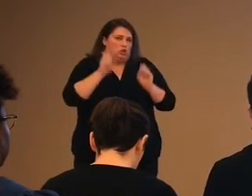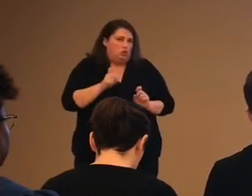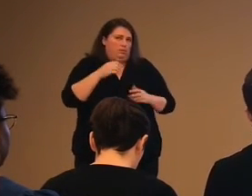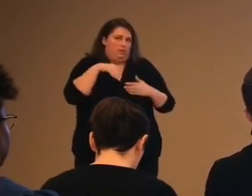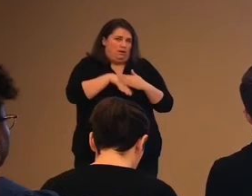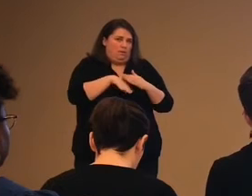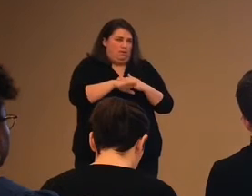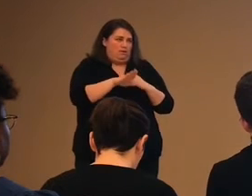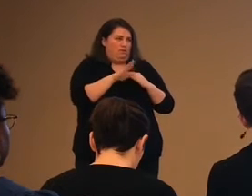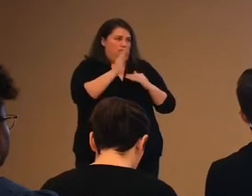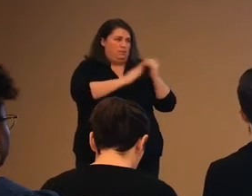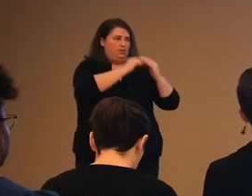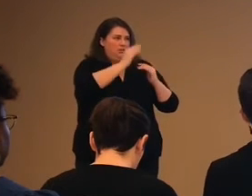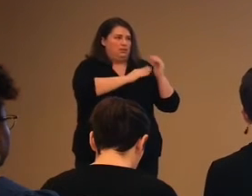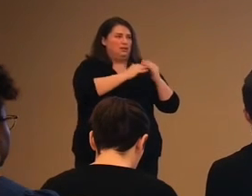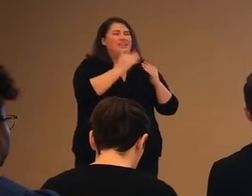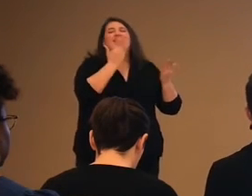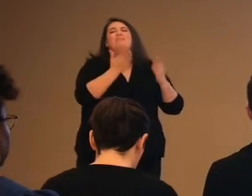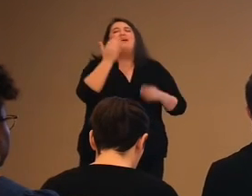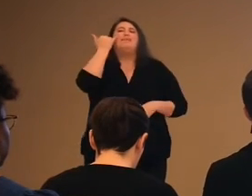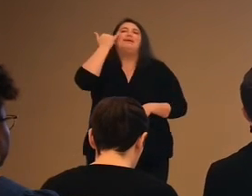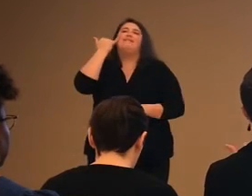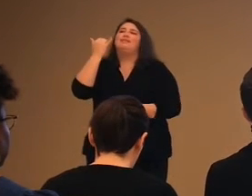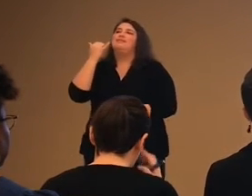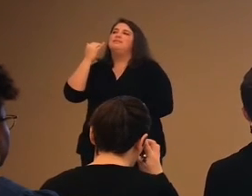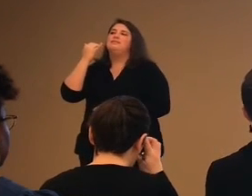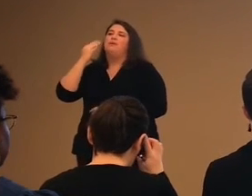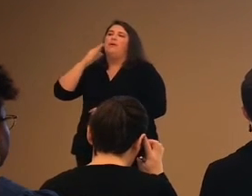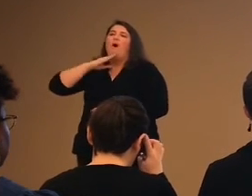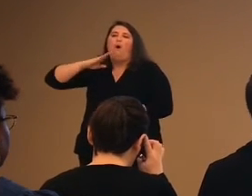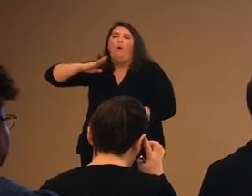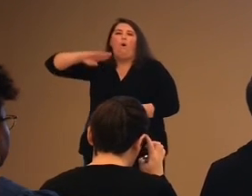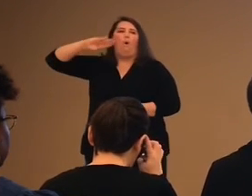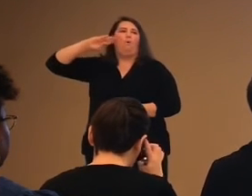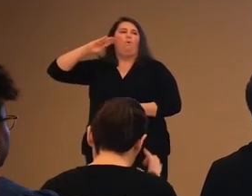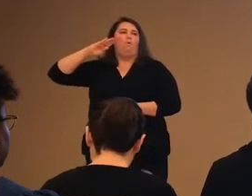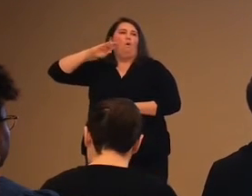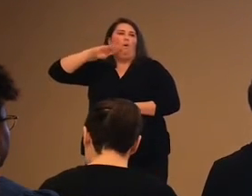unless maybe you're a historic home and There's so many rules. I won't go going to that um